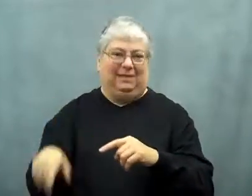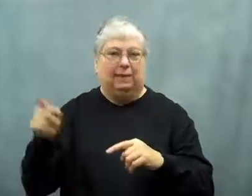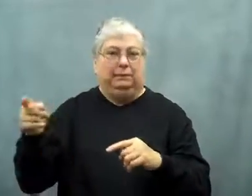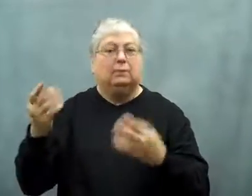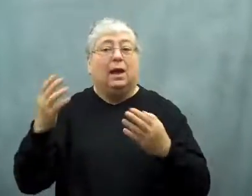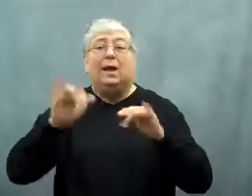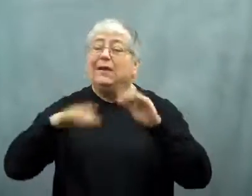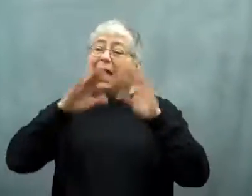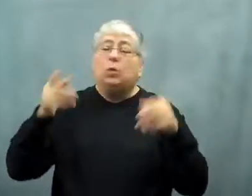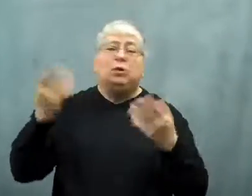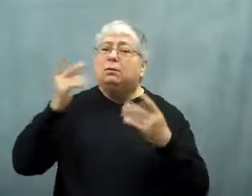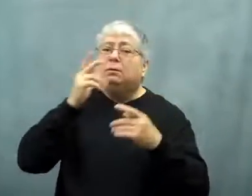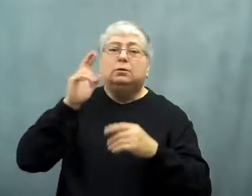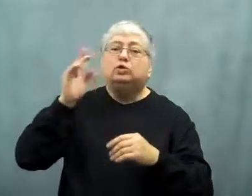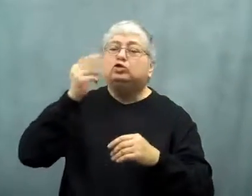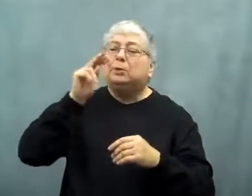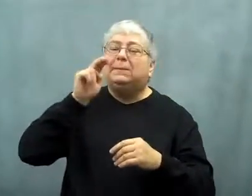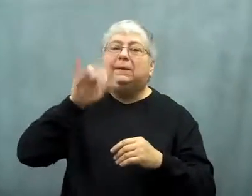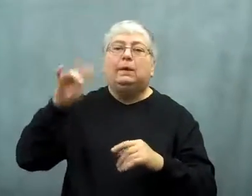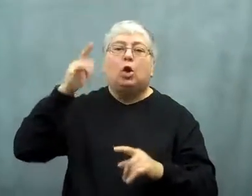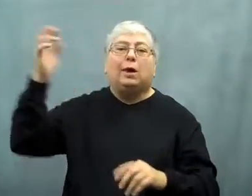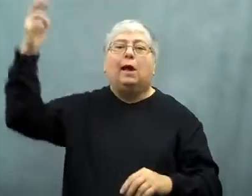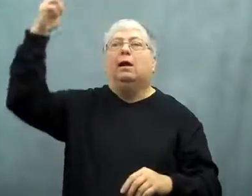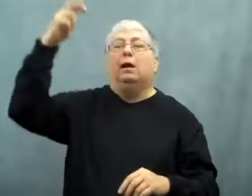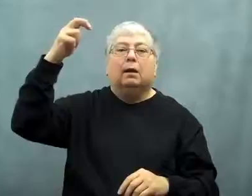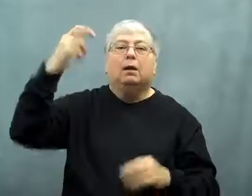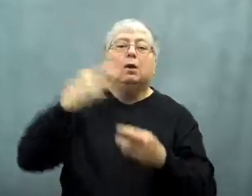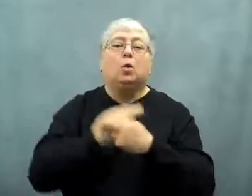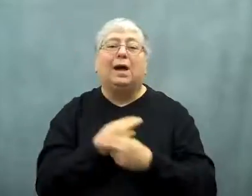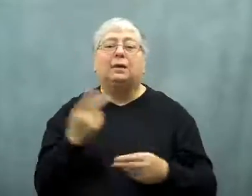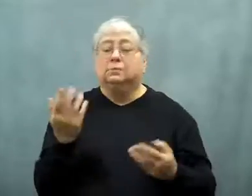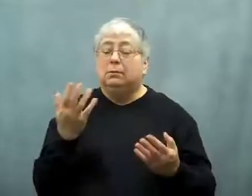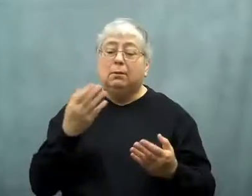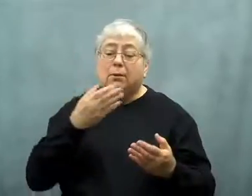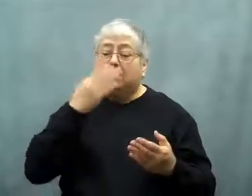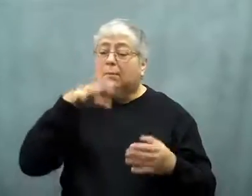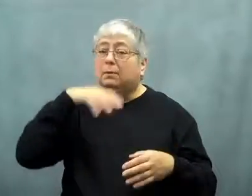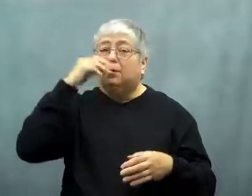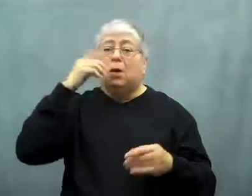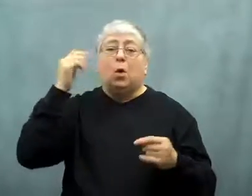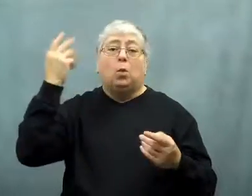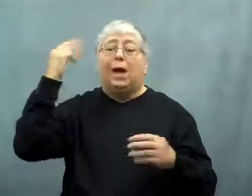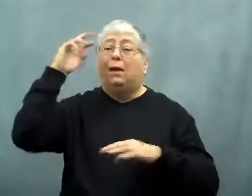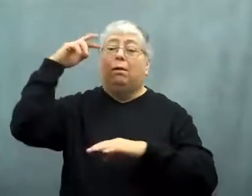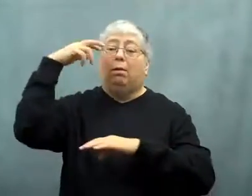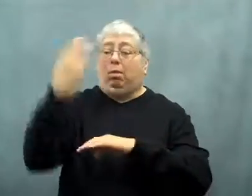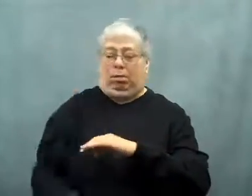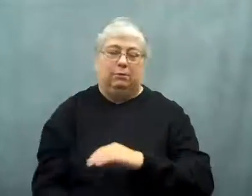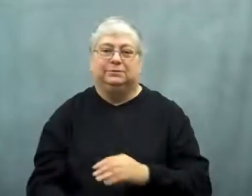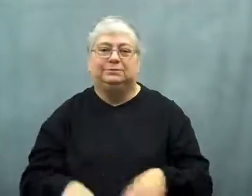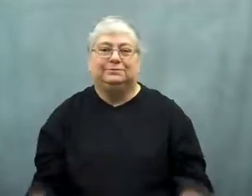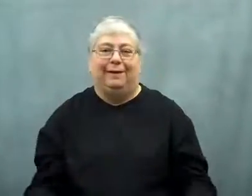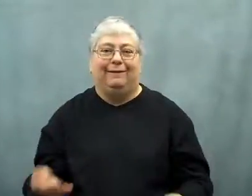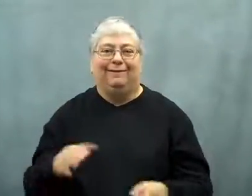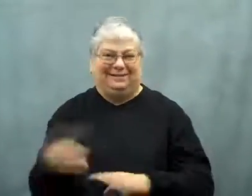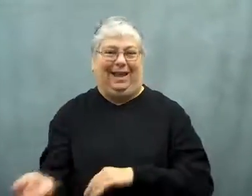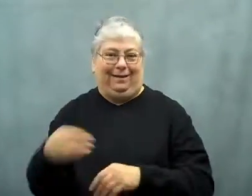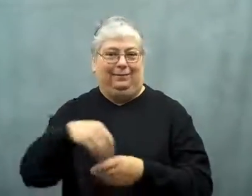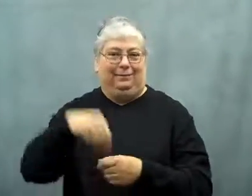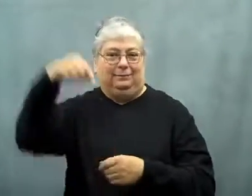The bird perched on the chimney to rest,